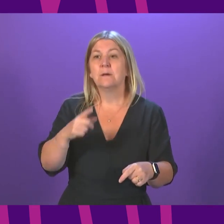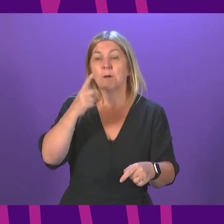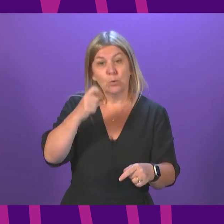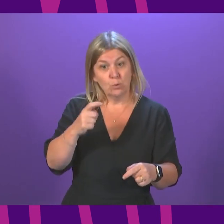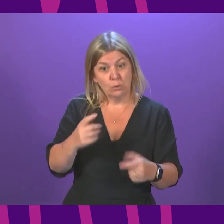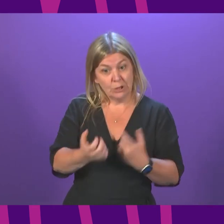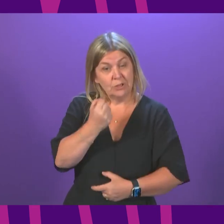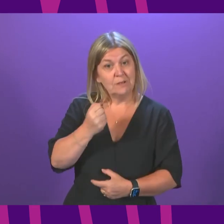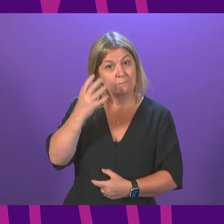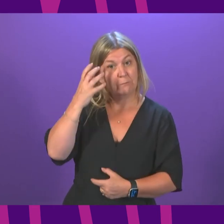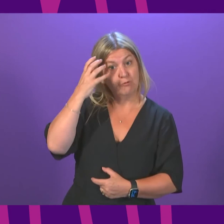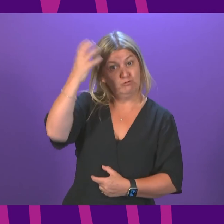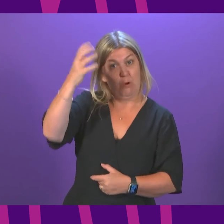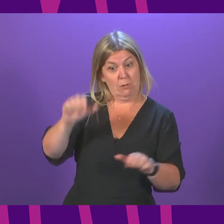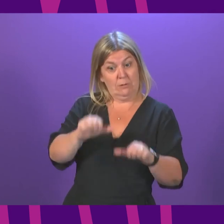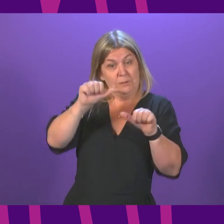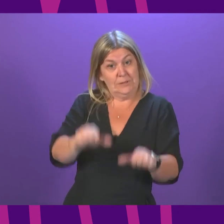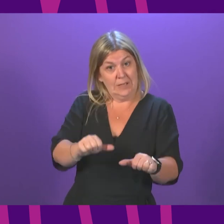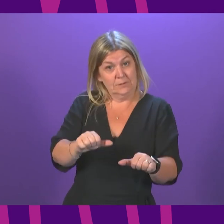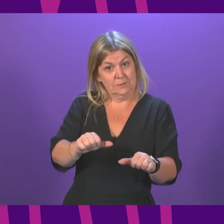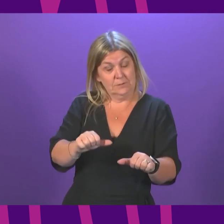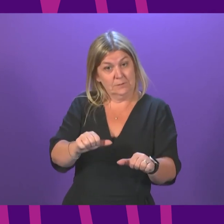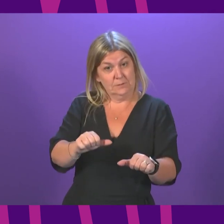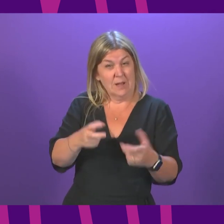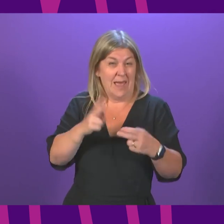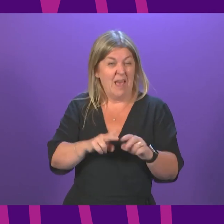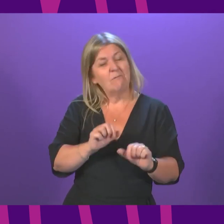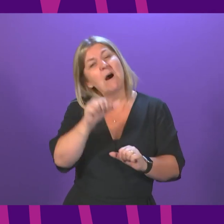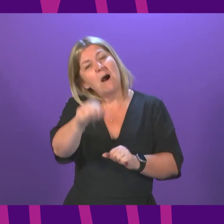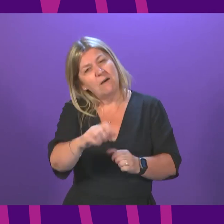the highest rate of infections among all the UK nations. Yesterday, we recorded the highest